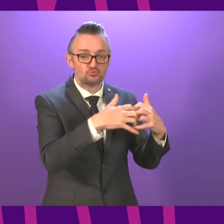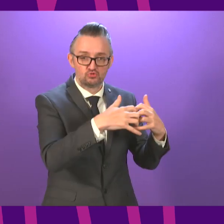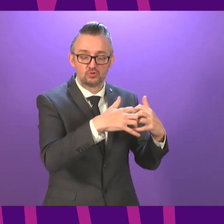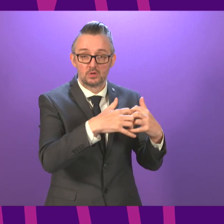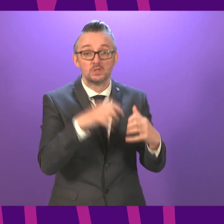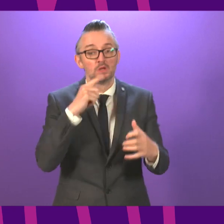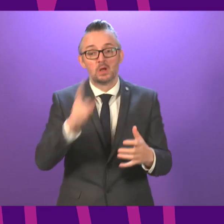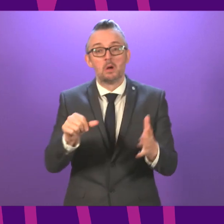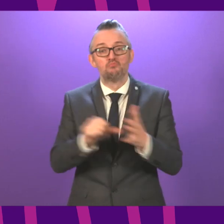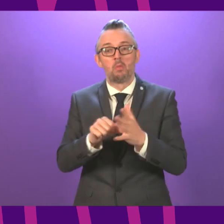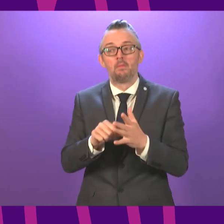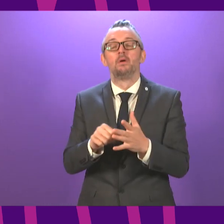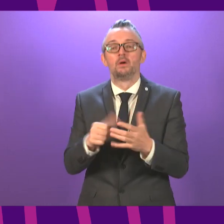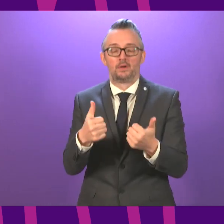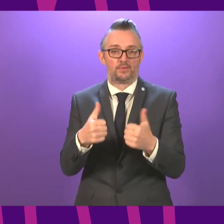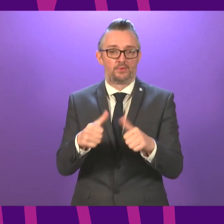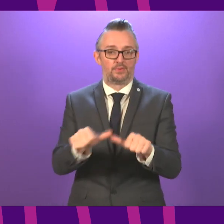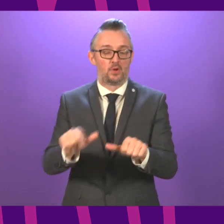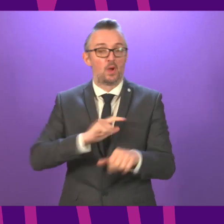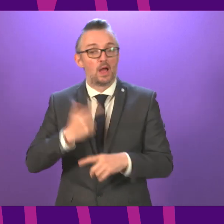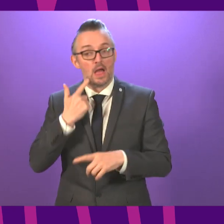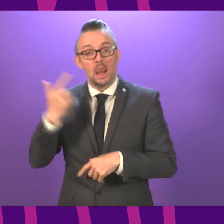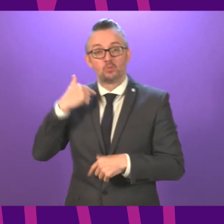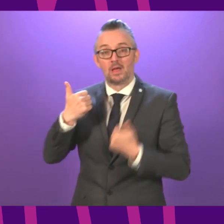Last week, we secured access to the daily dashboard, and we will be feeding into it.